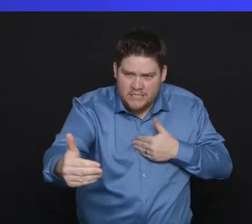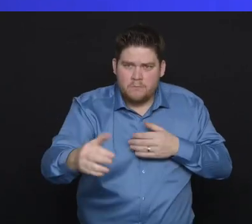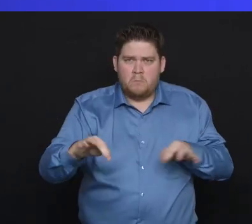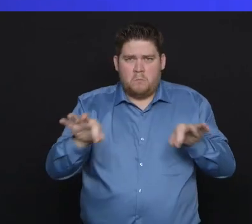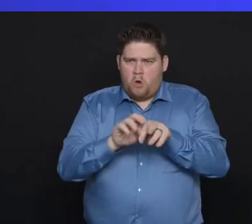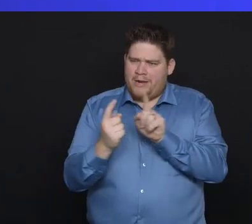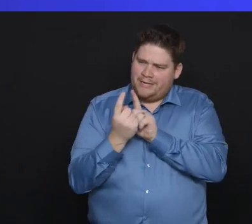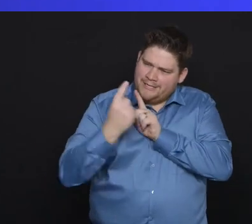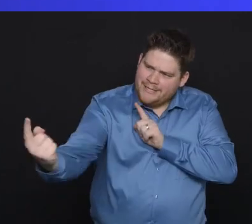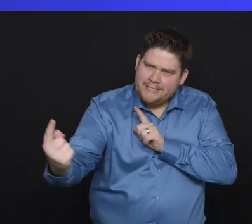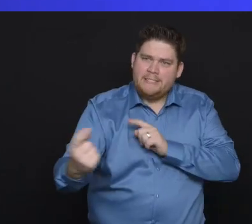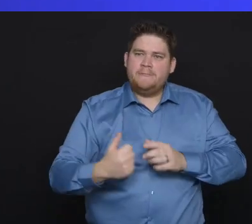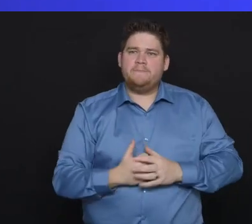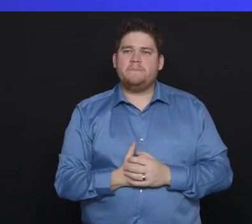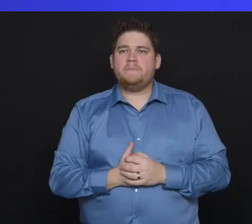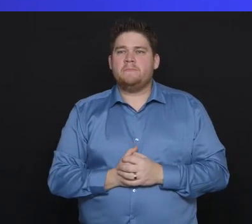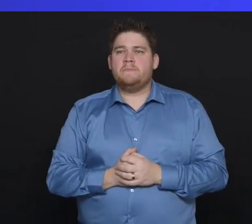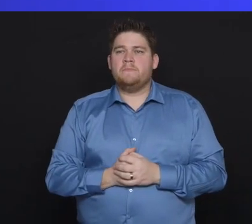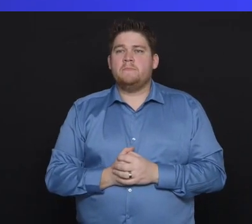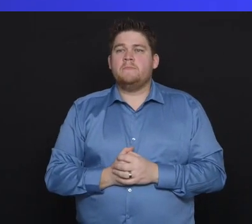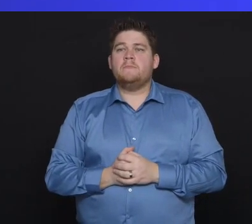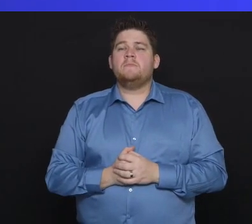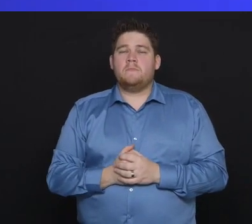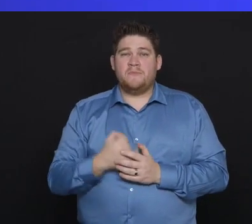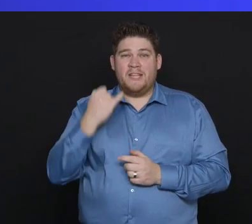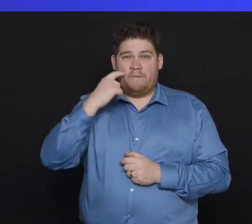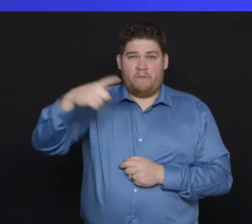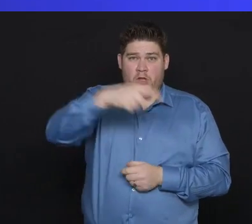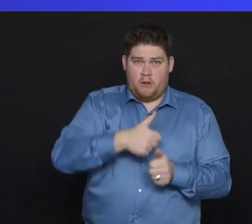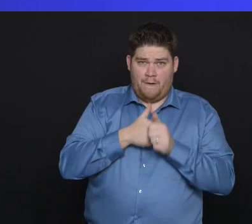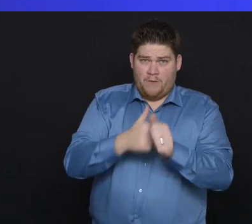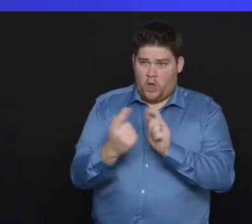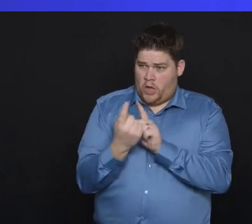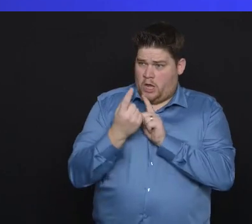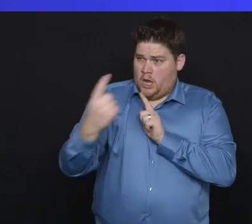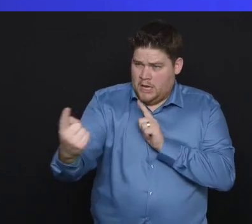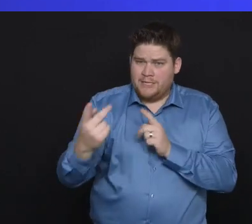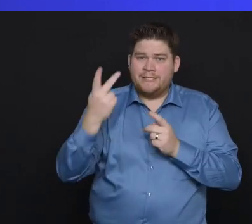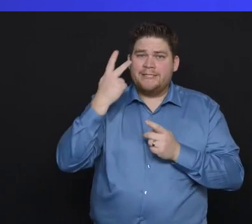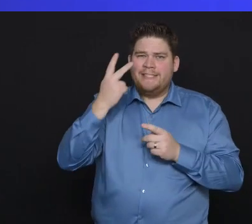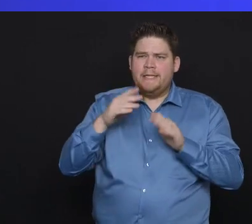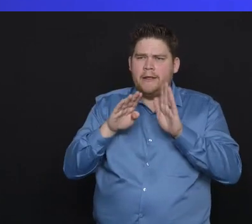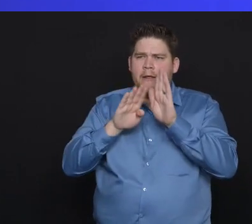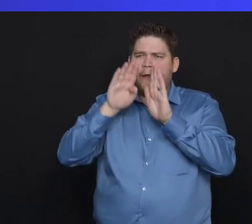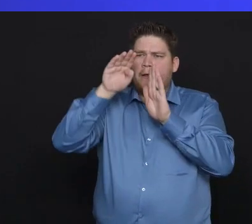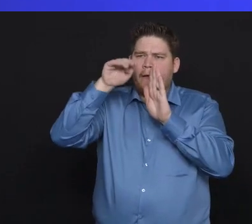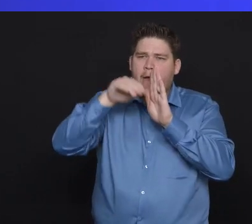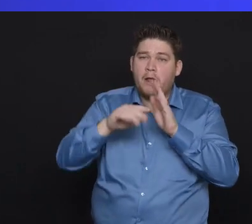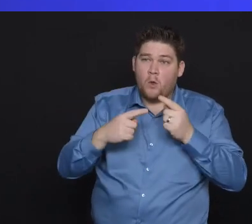a critical time and we will know if those measures are working. I'm hoping that this will encourage and inspire people